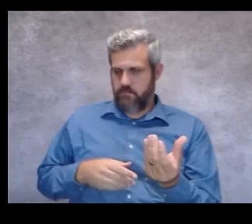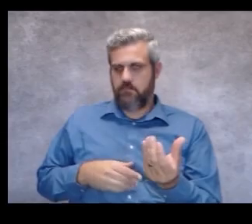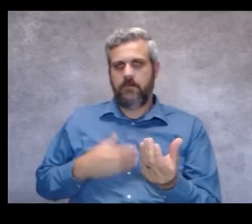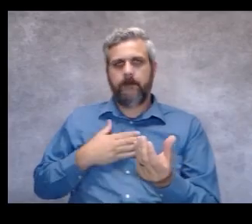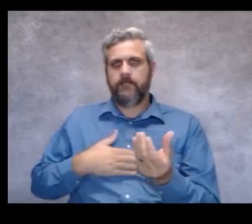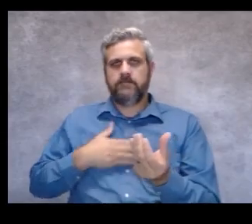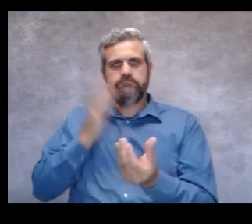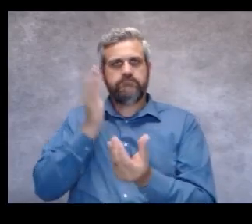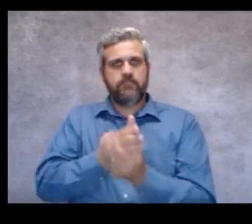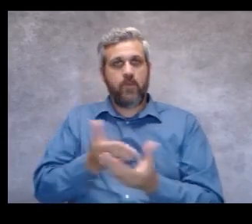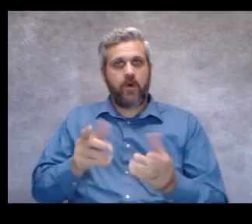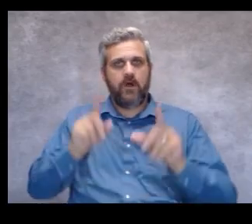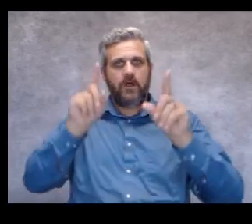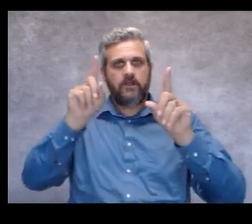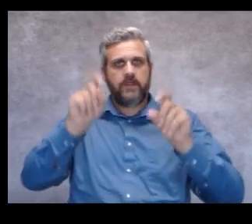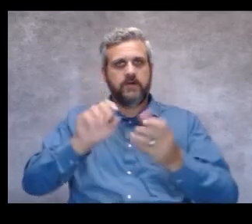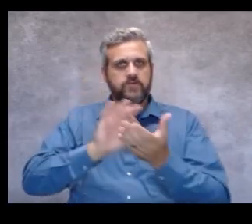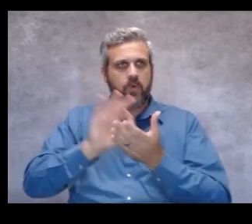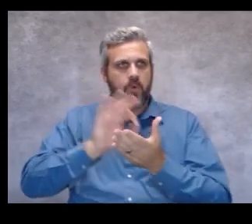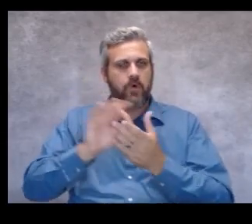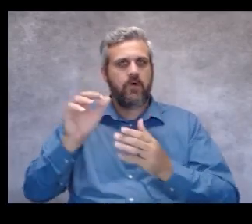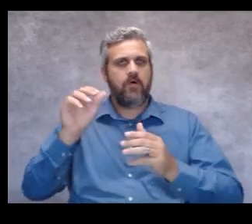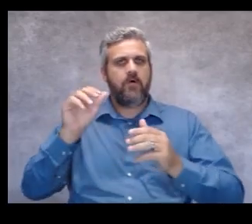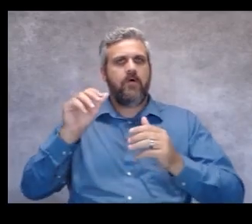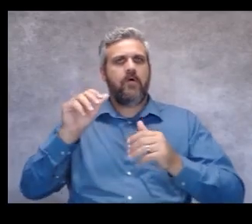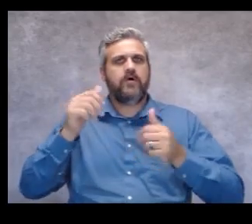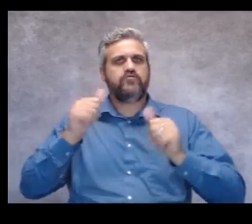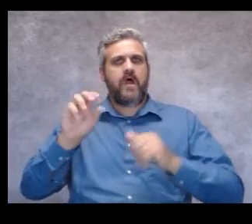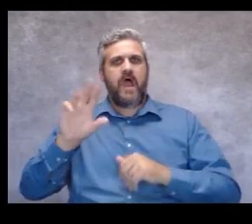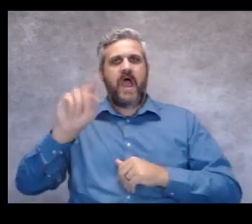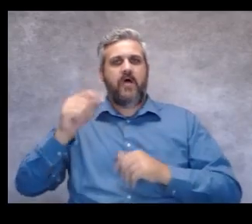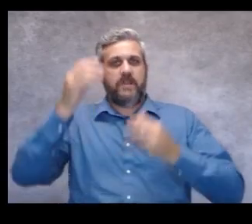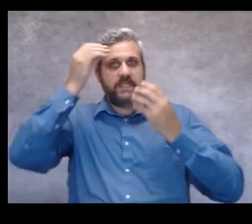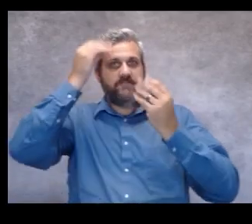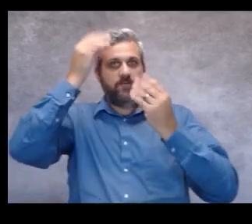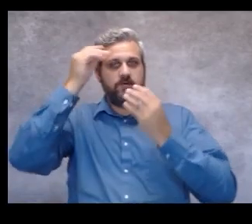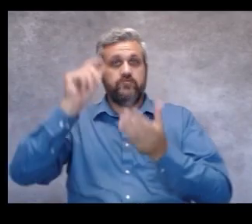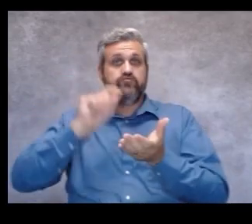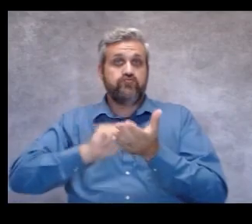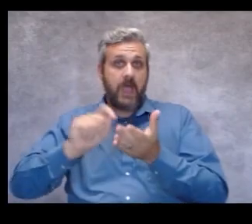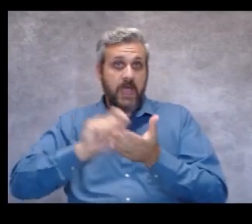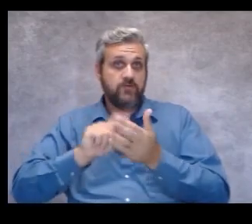information such as test scores, audition information, writing responses,